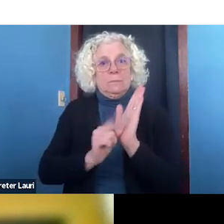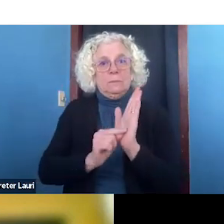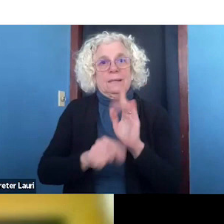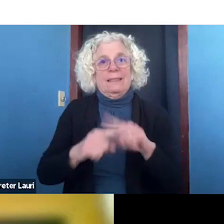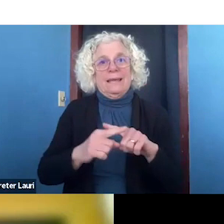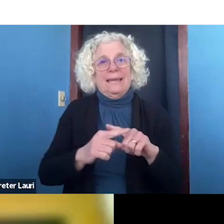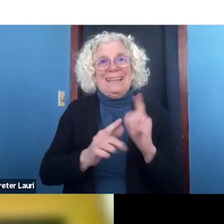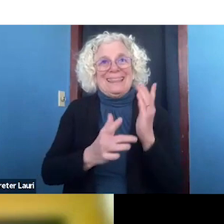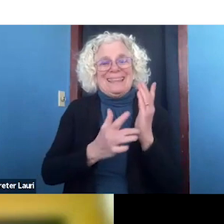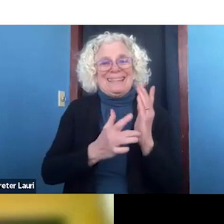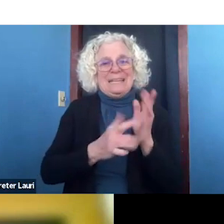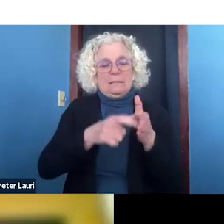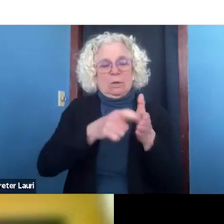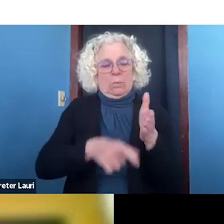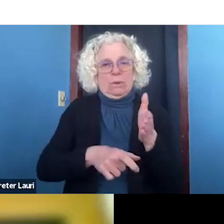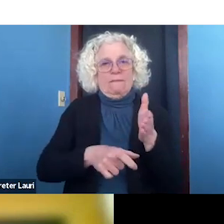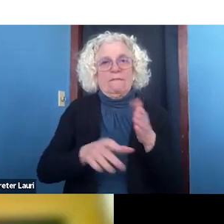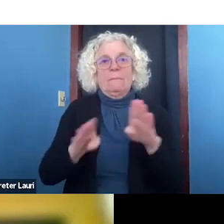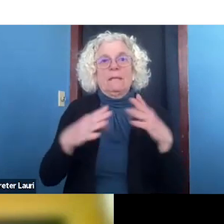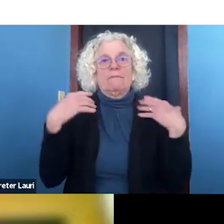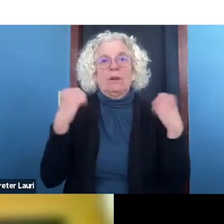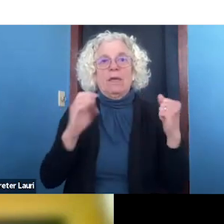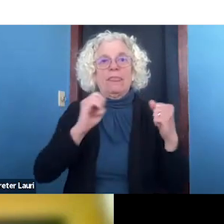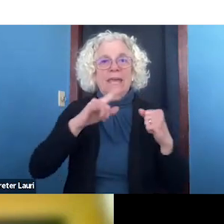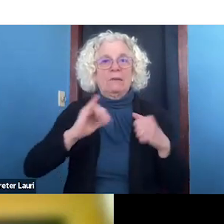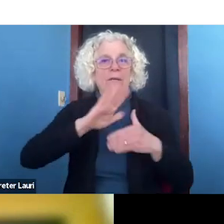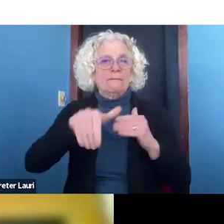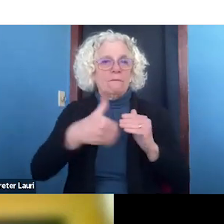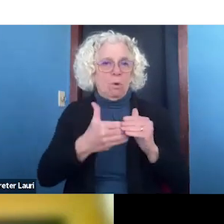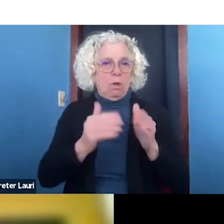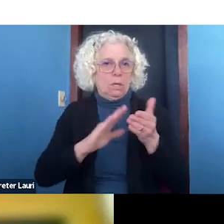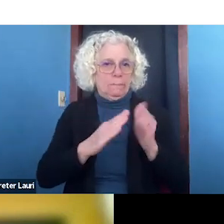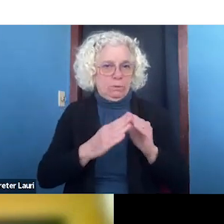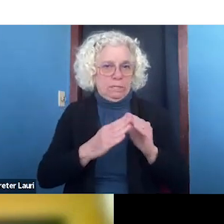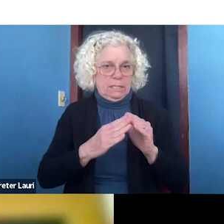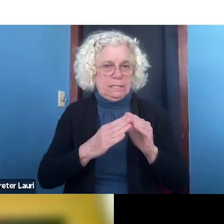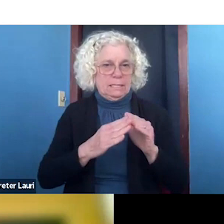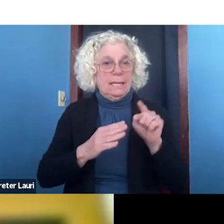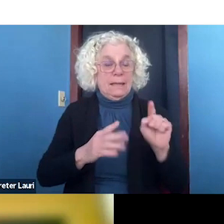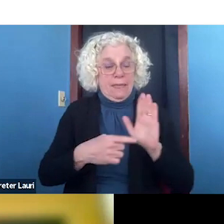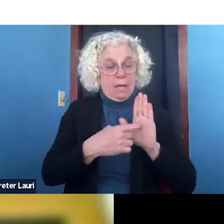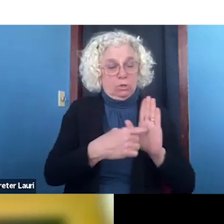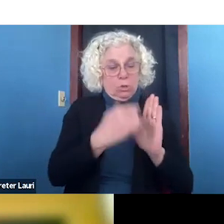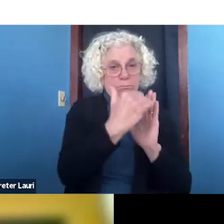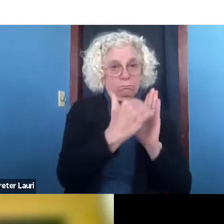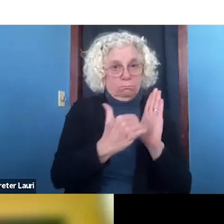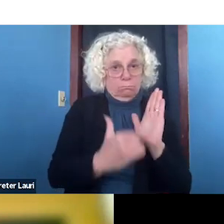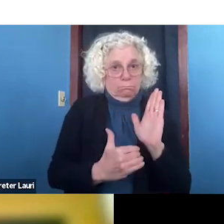entitled Behavioral Health Equity for All Communities, offering actionable policy solutions